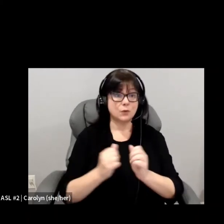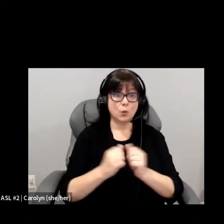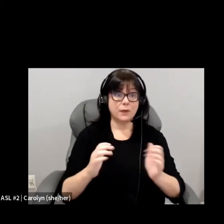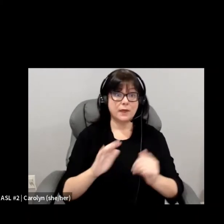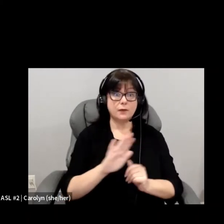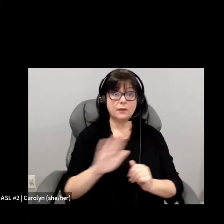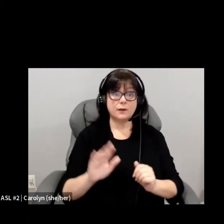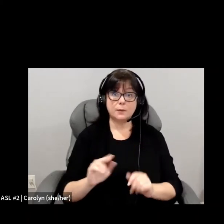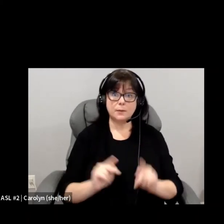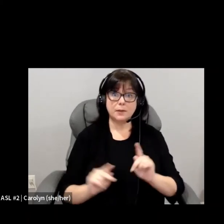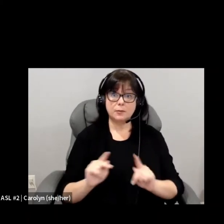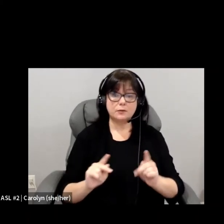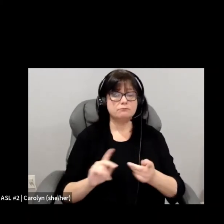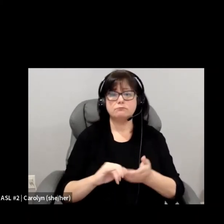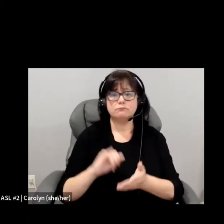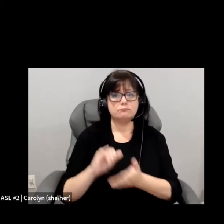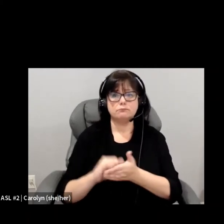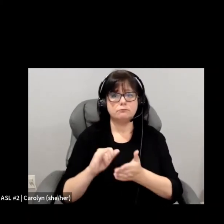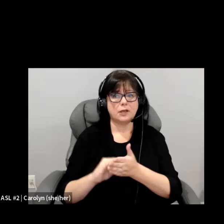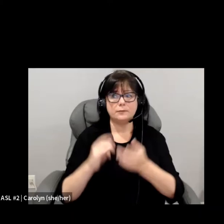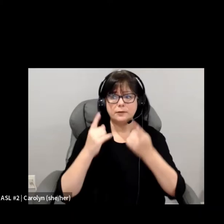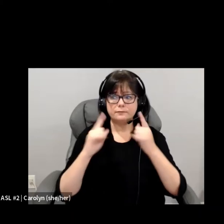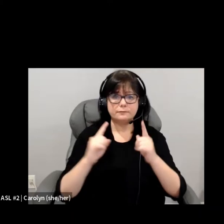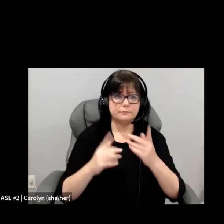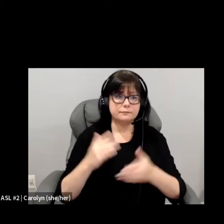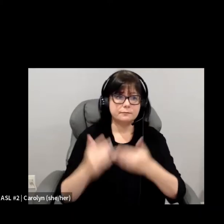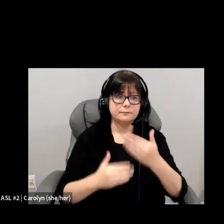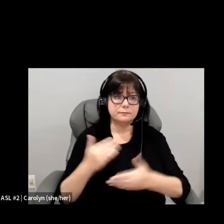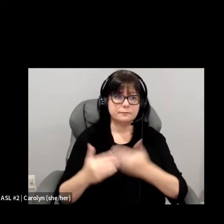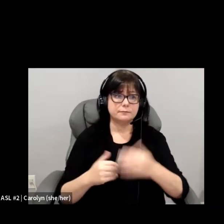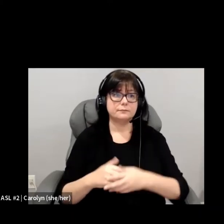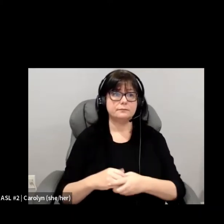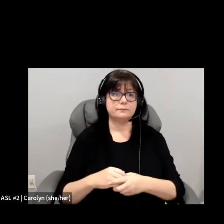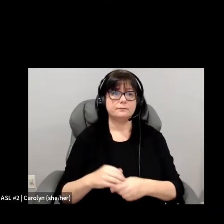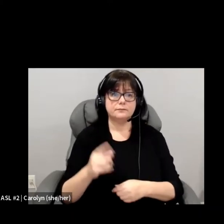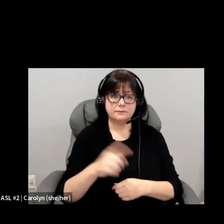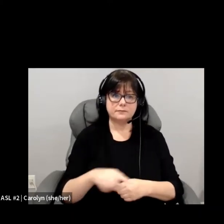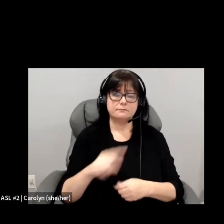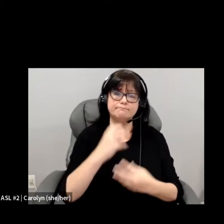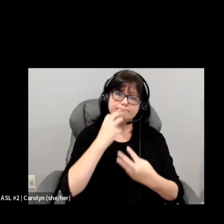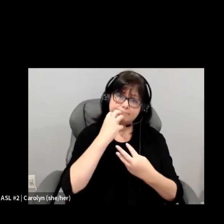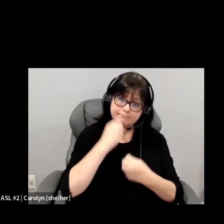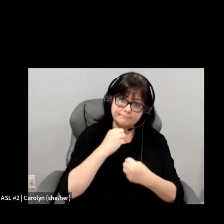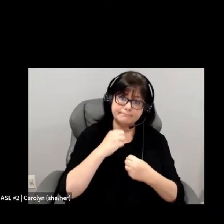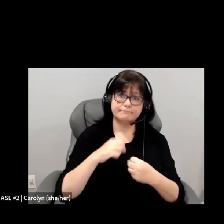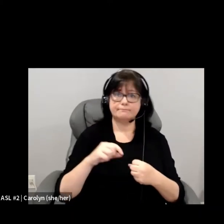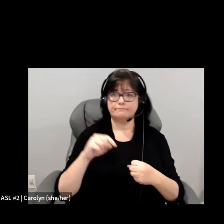ALL EXCELLENT STAFF. LITIGATION IS NOT EASY.